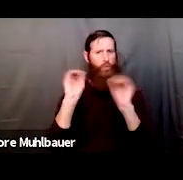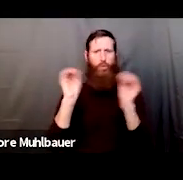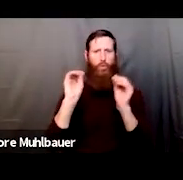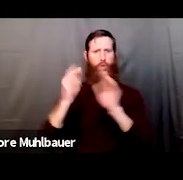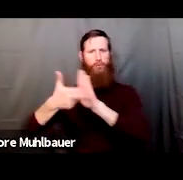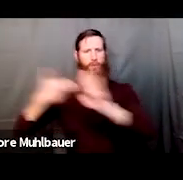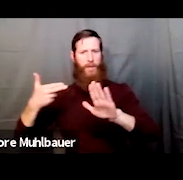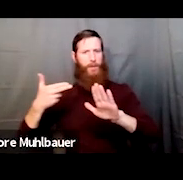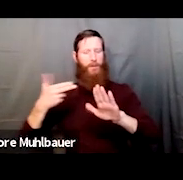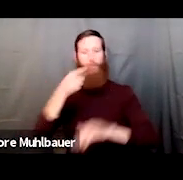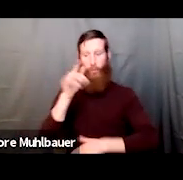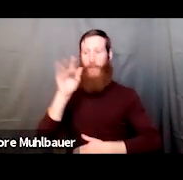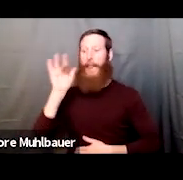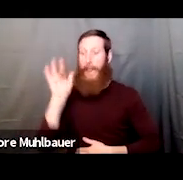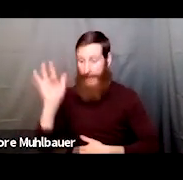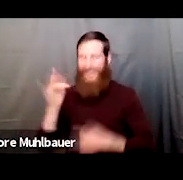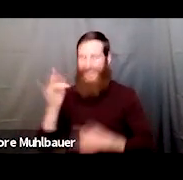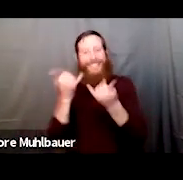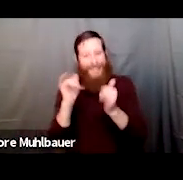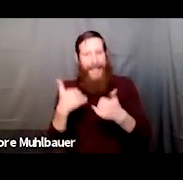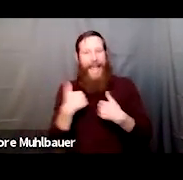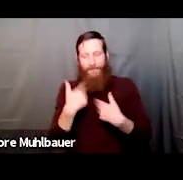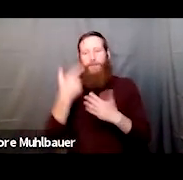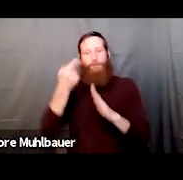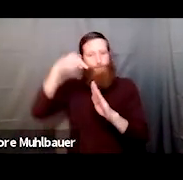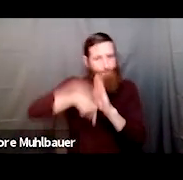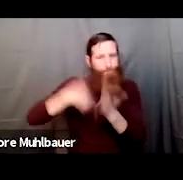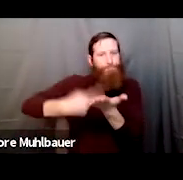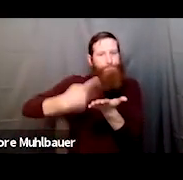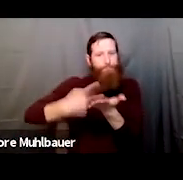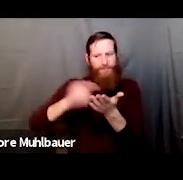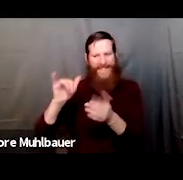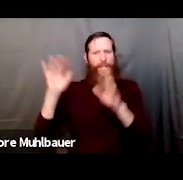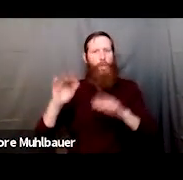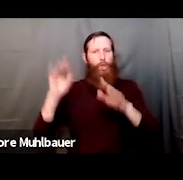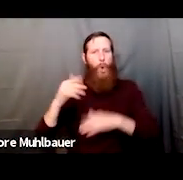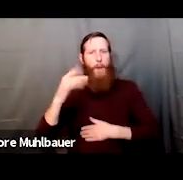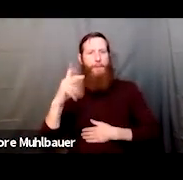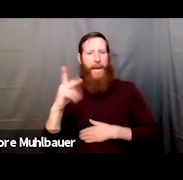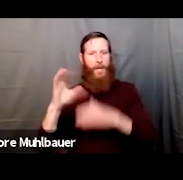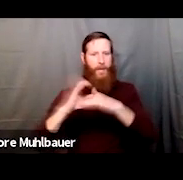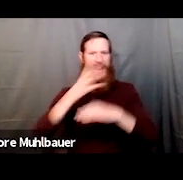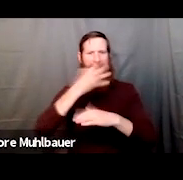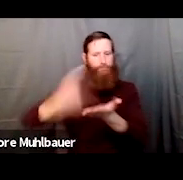If you click on that forecast zone there will be an in depth discussion of the snowpack and what has been going on there.